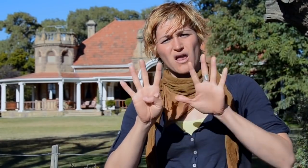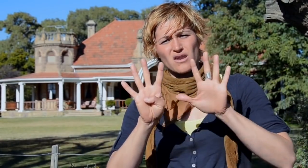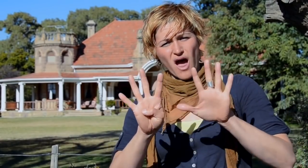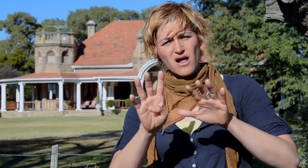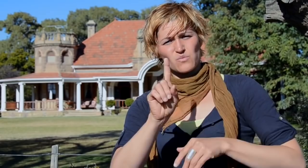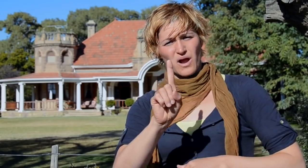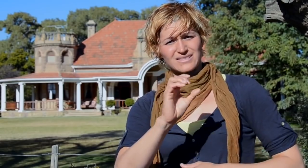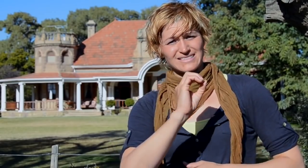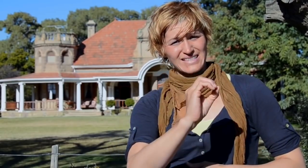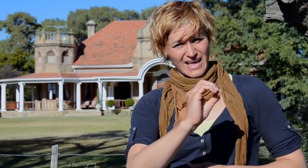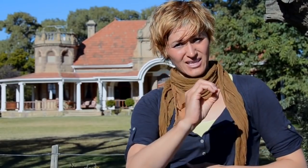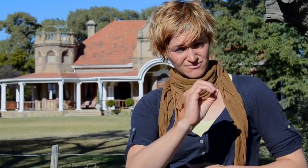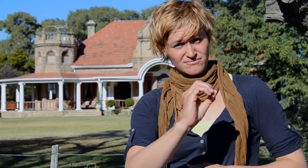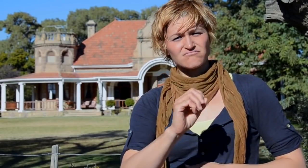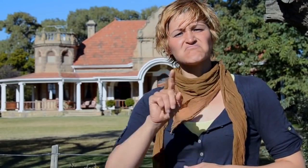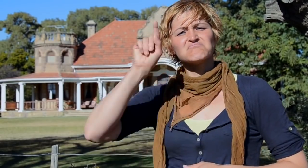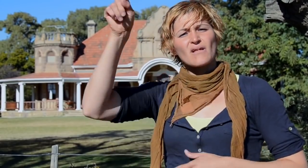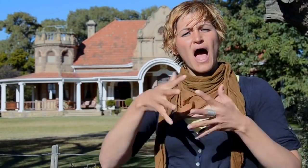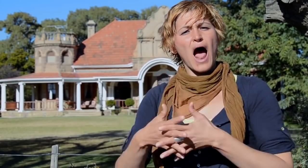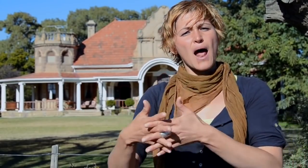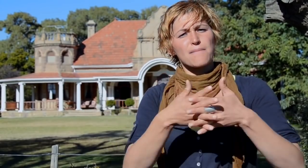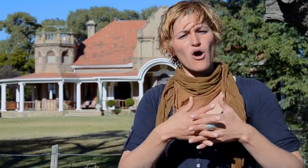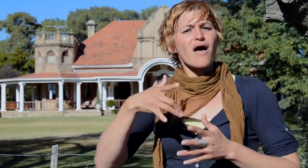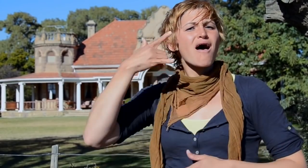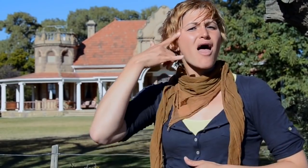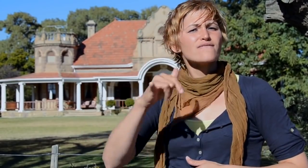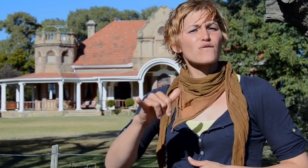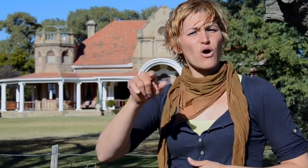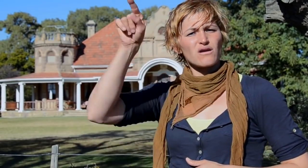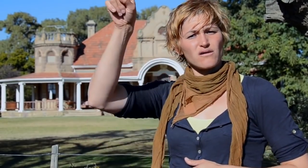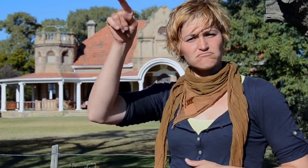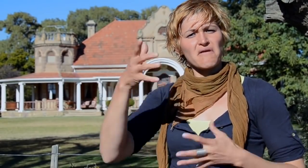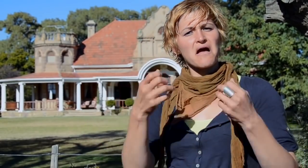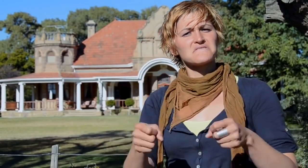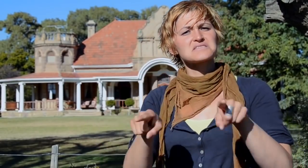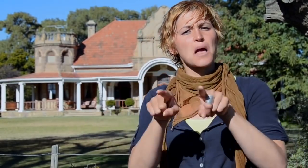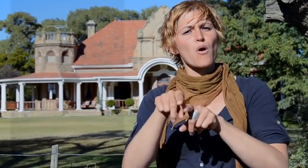In 1910, California, America, got into the ostrich